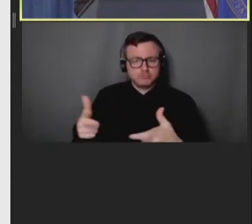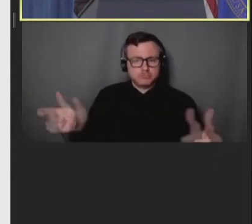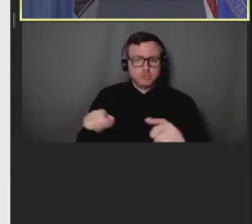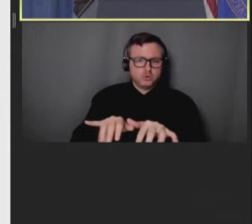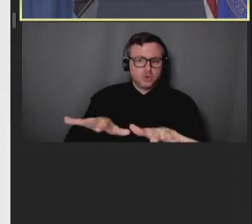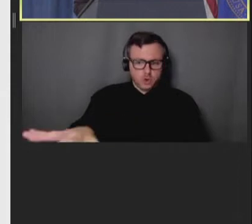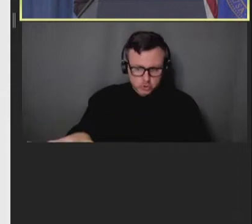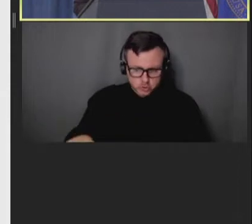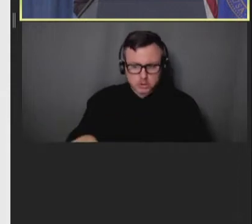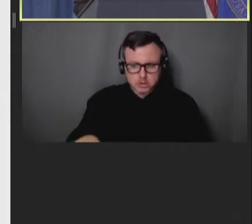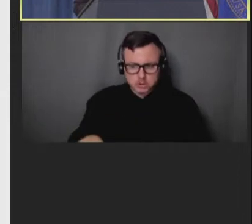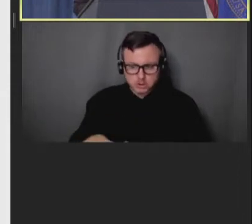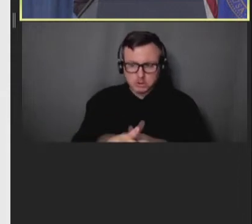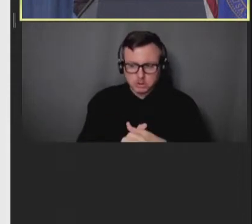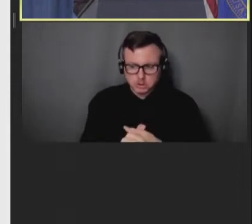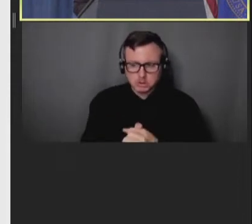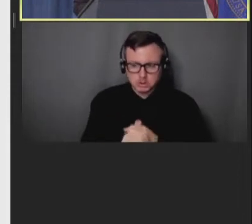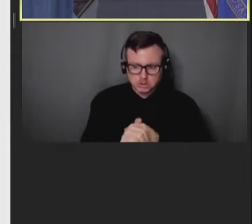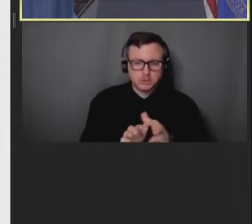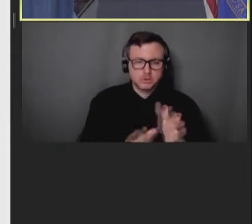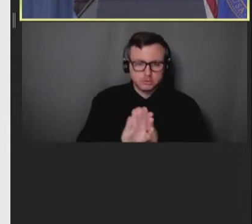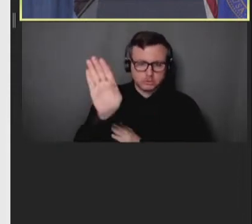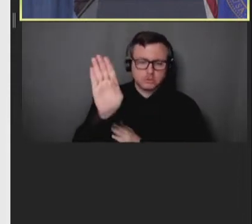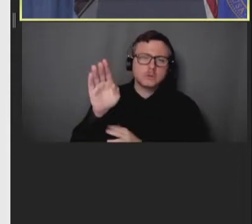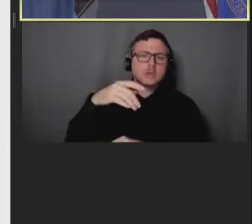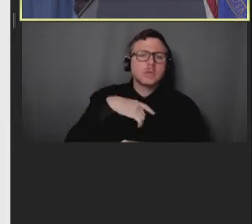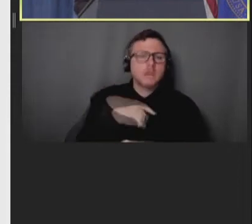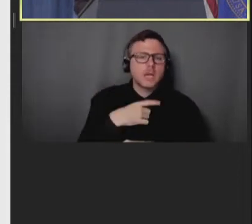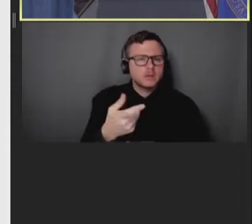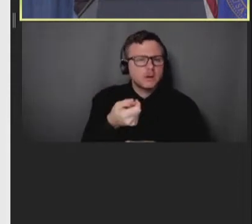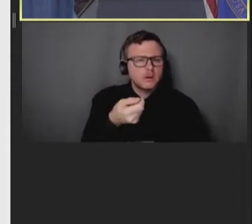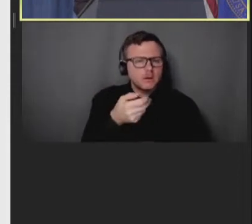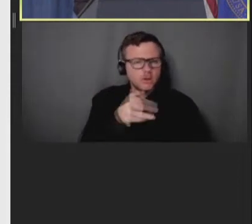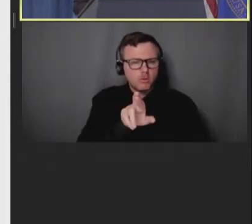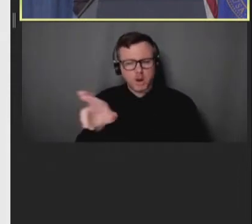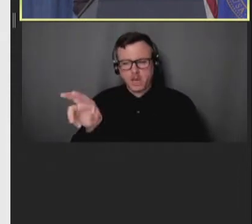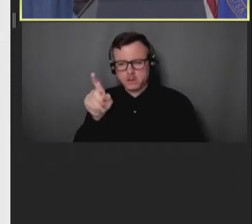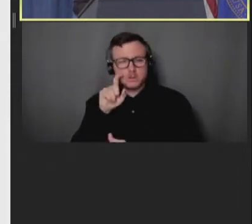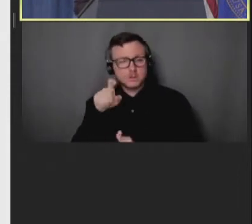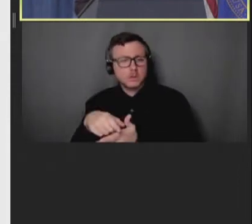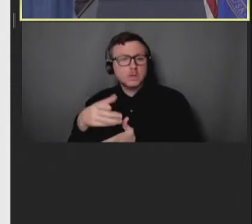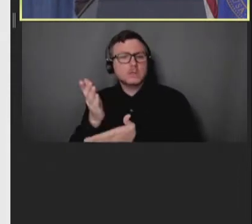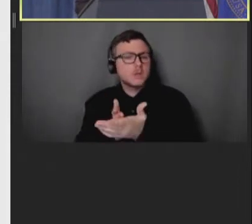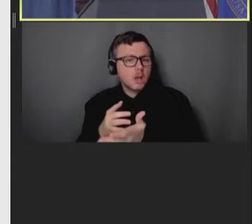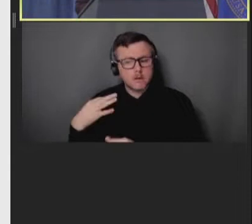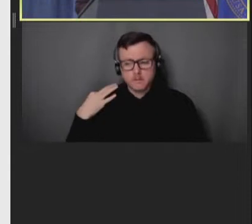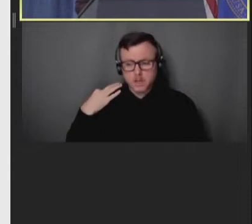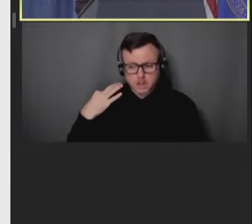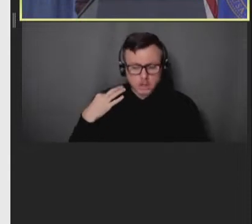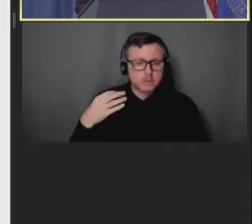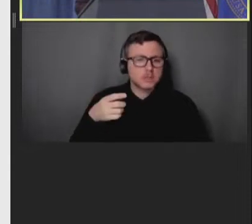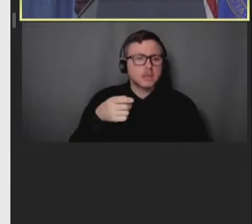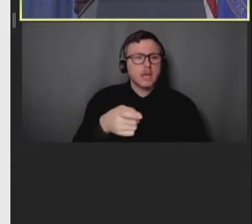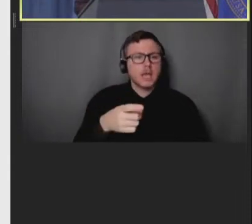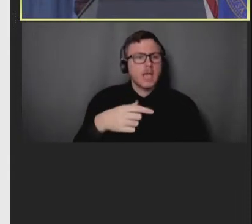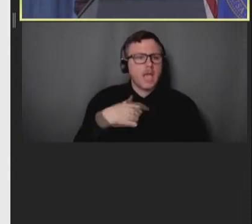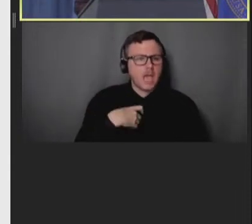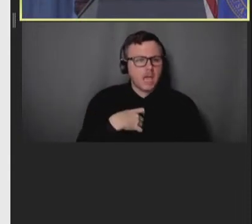on the far right, there are a couple of volunteers that did appear to have an interceding infection,